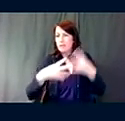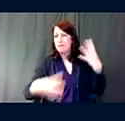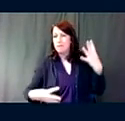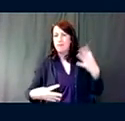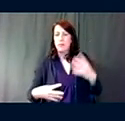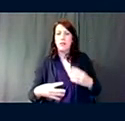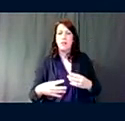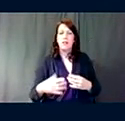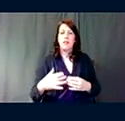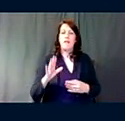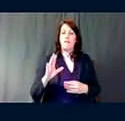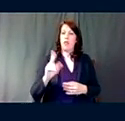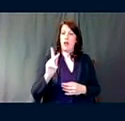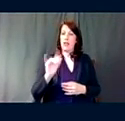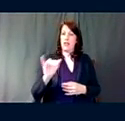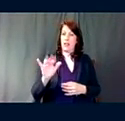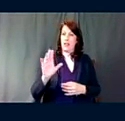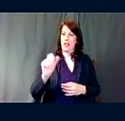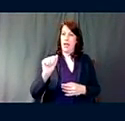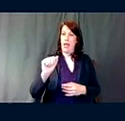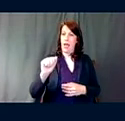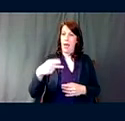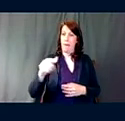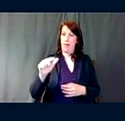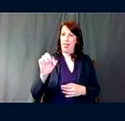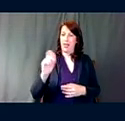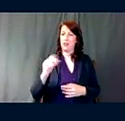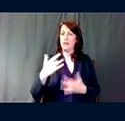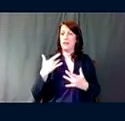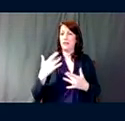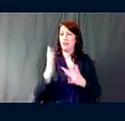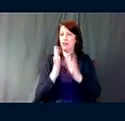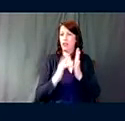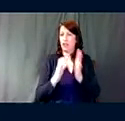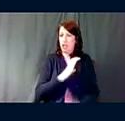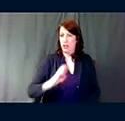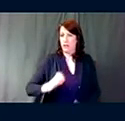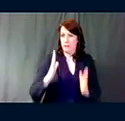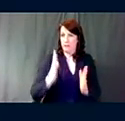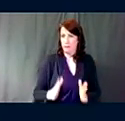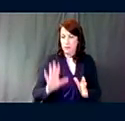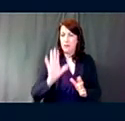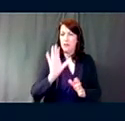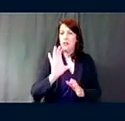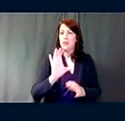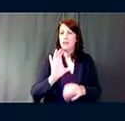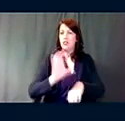DENOMINATIONS IN THE APPALACHIAN CONTEXT, IT'S ALL CHRISTIAN CHURCHES, SO WE WIND UP WORKING